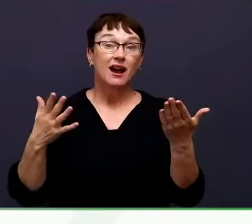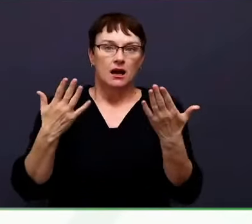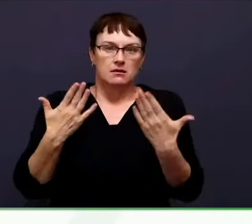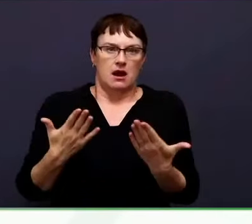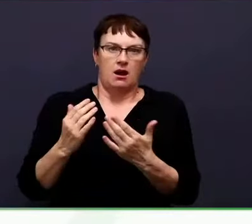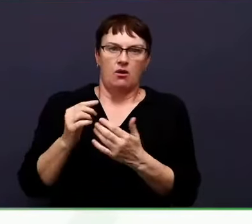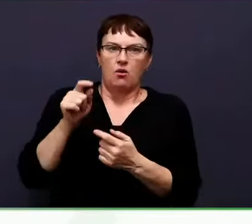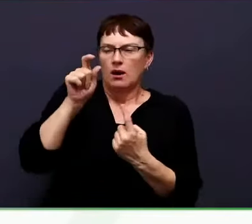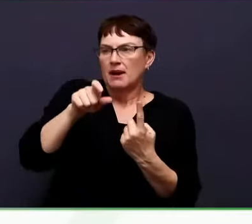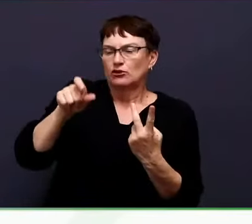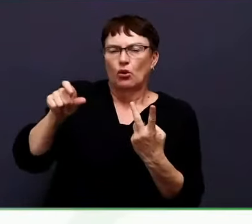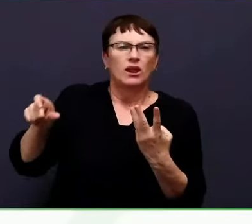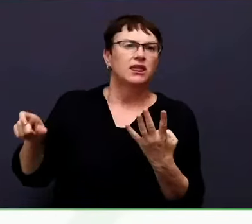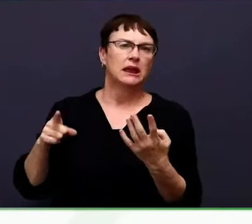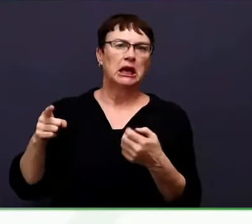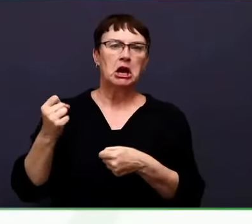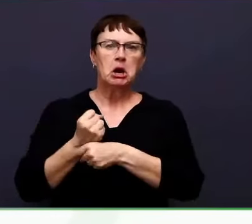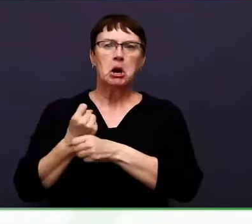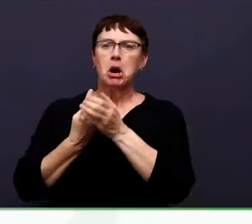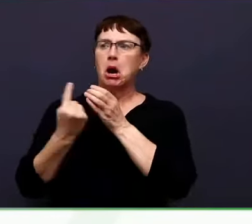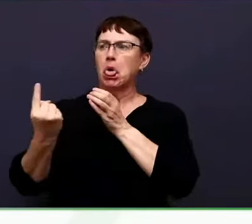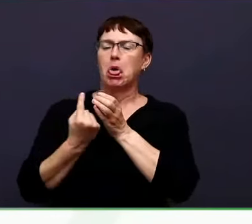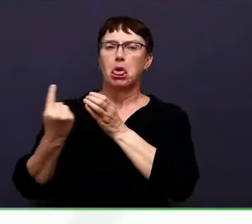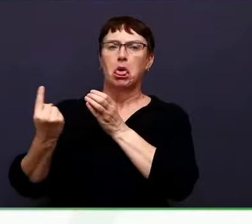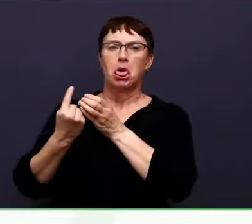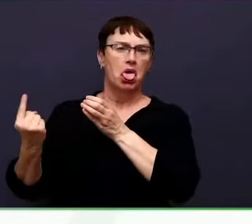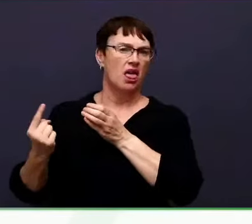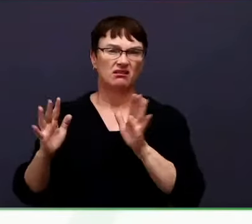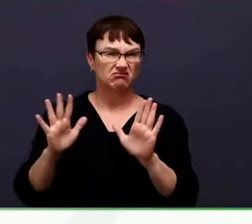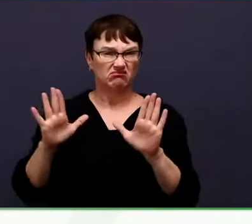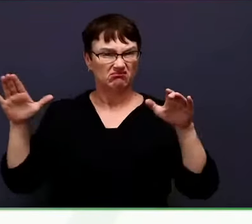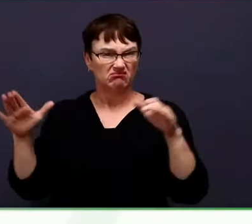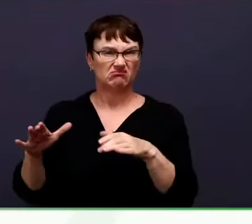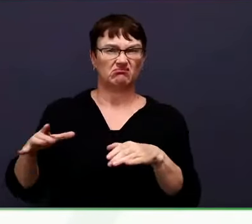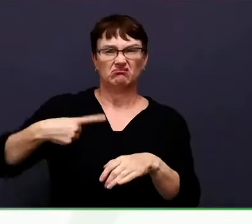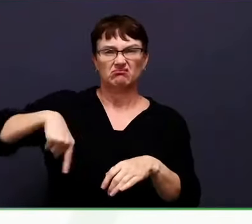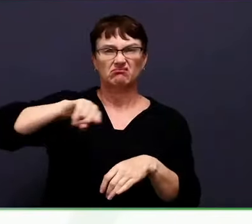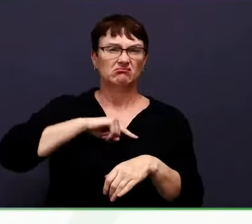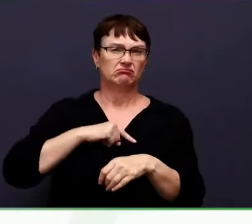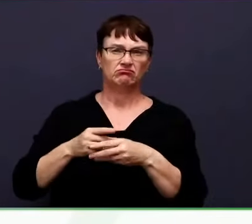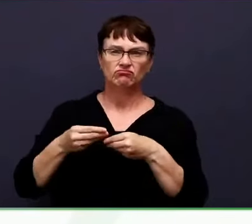writing strategy papers, working with the press, working with